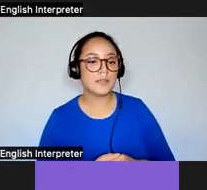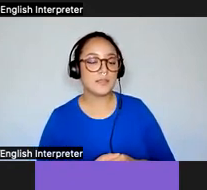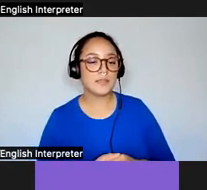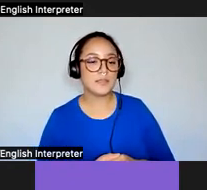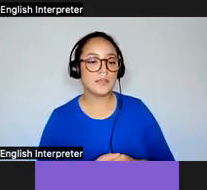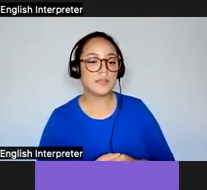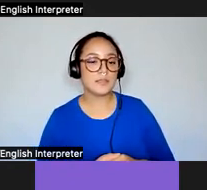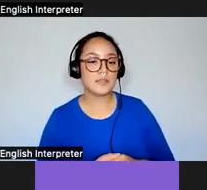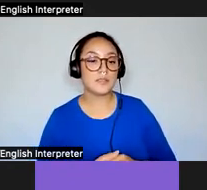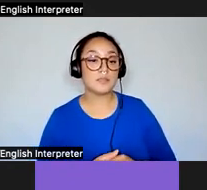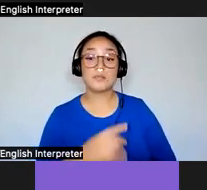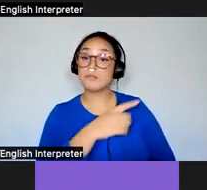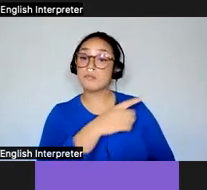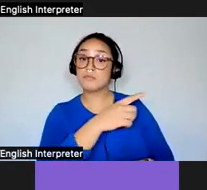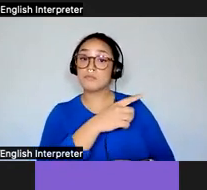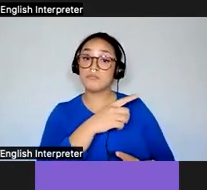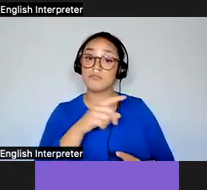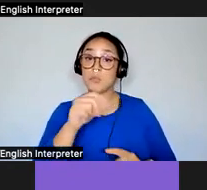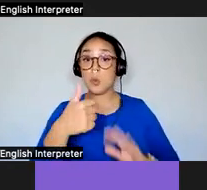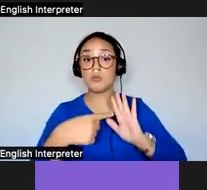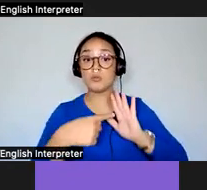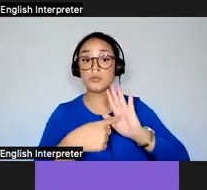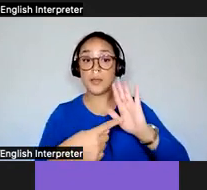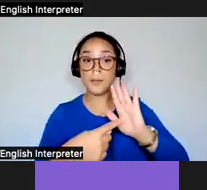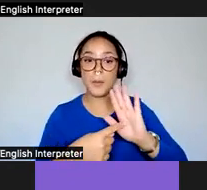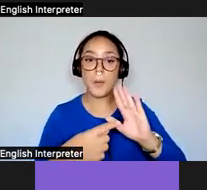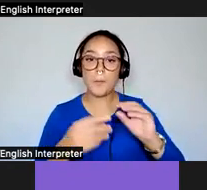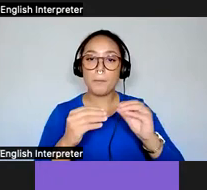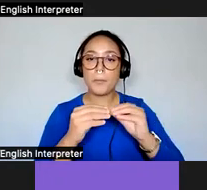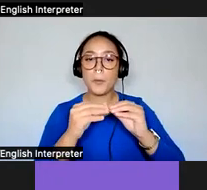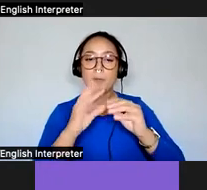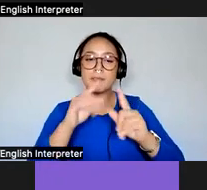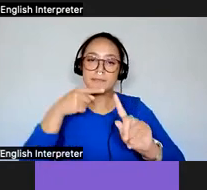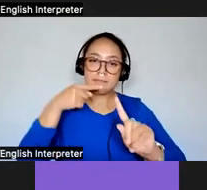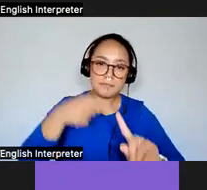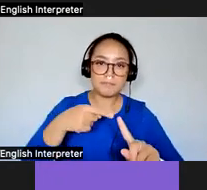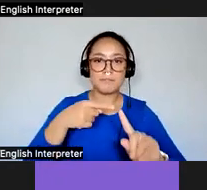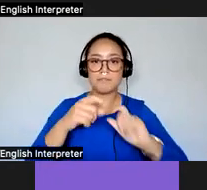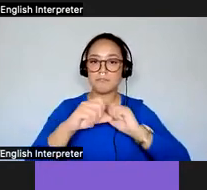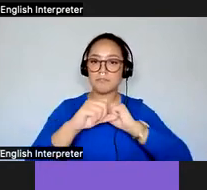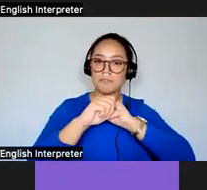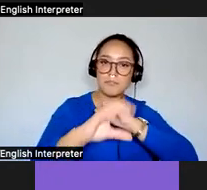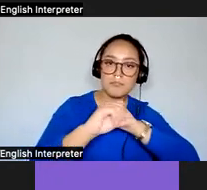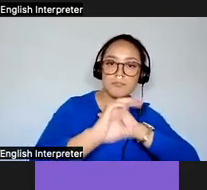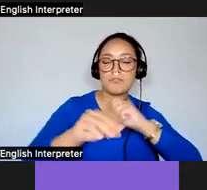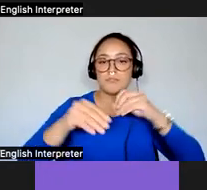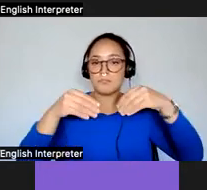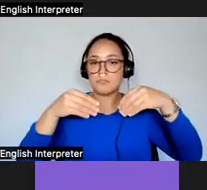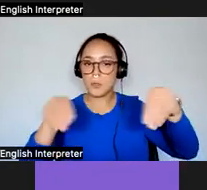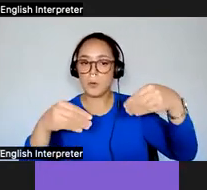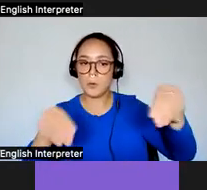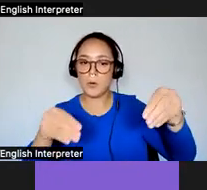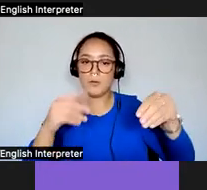Here's an example of some more targeted marketing and promotional tactics that we use for Arts in the Parks.